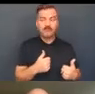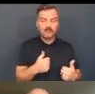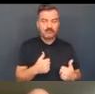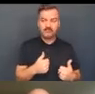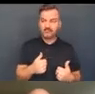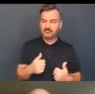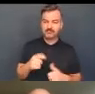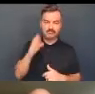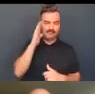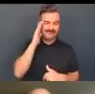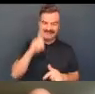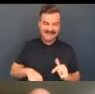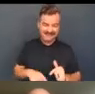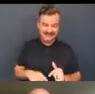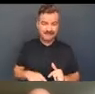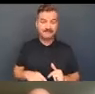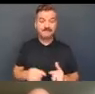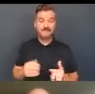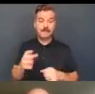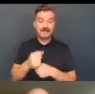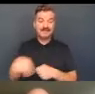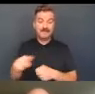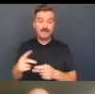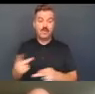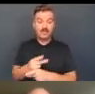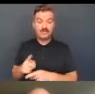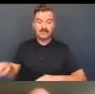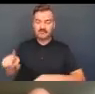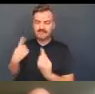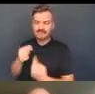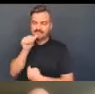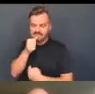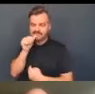16:15:24 And of course, making them even worse for those who have been suffering there Brunt